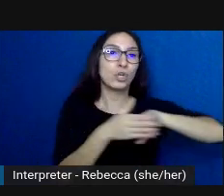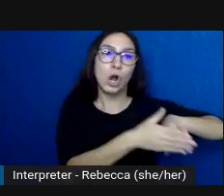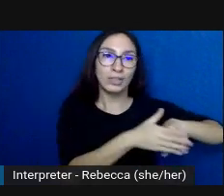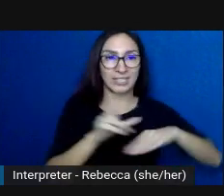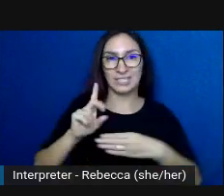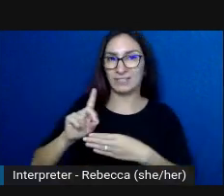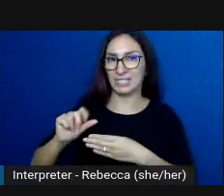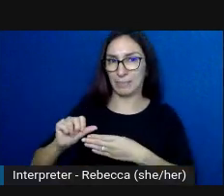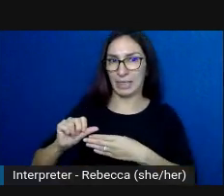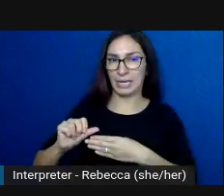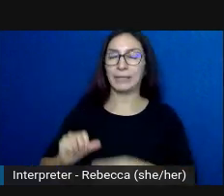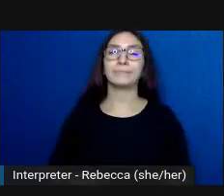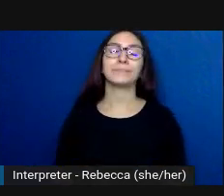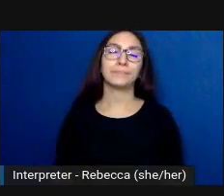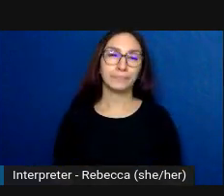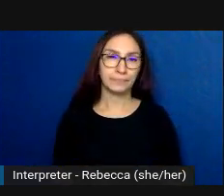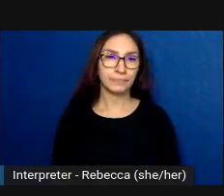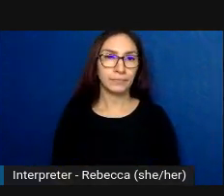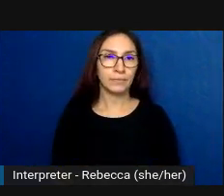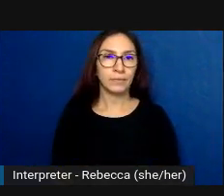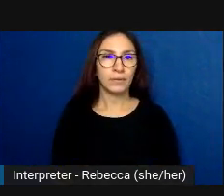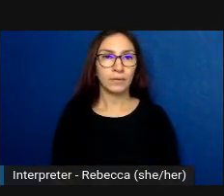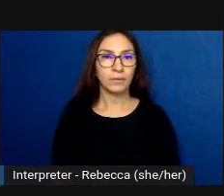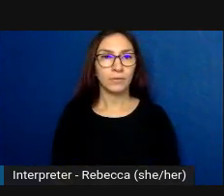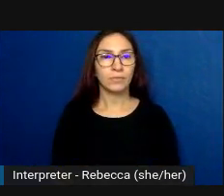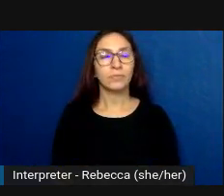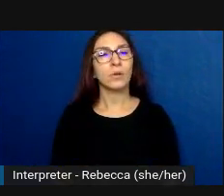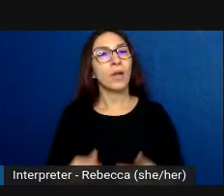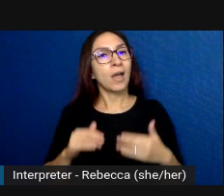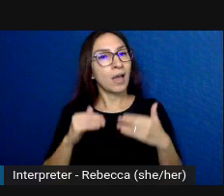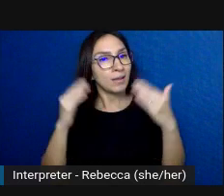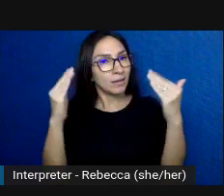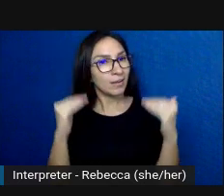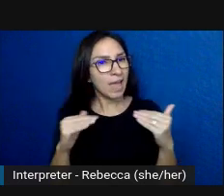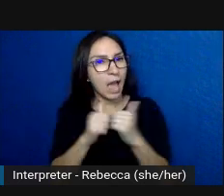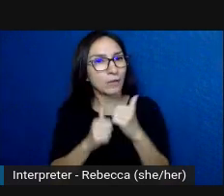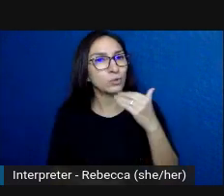Now, how to add alt text to your website or blog.